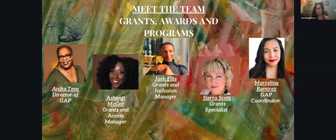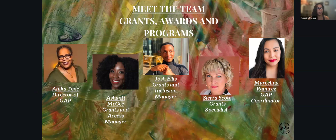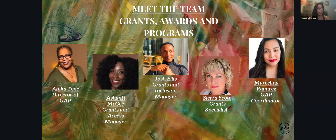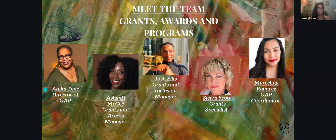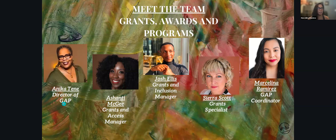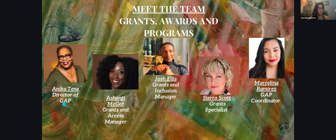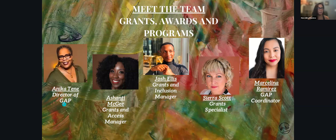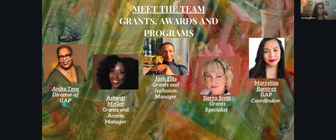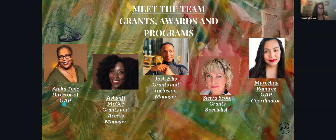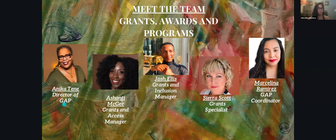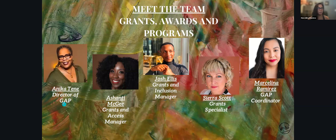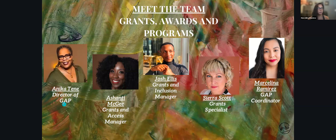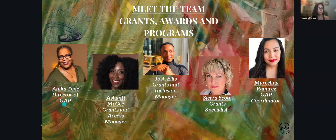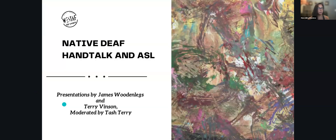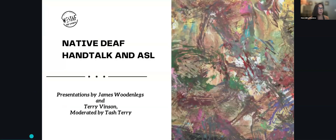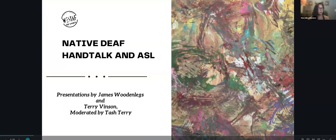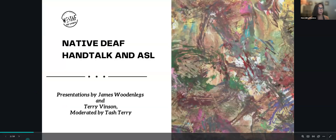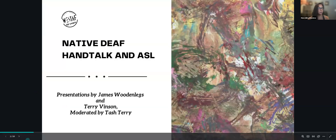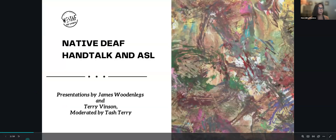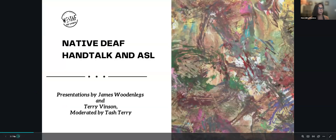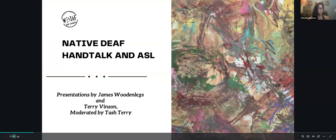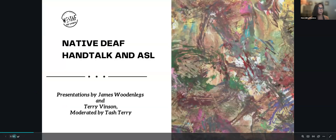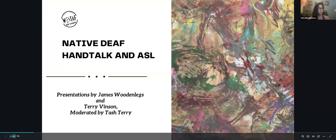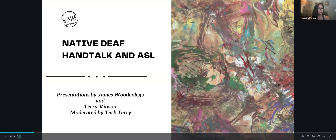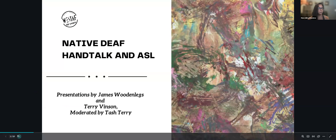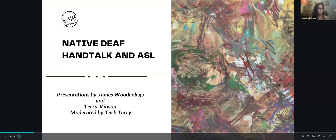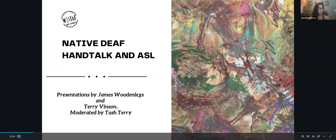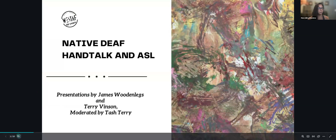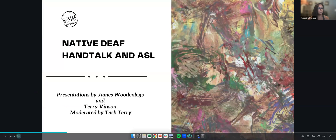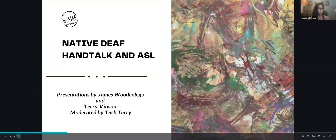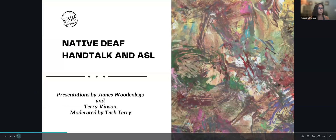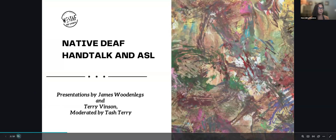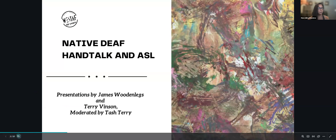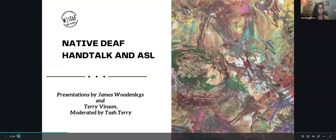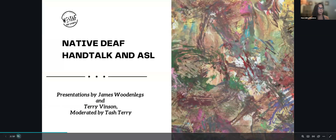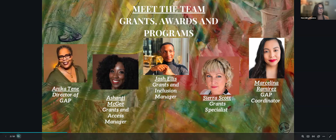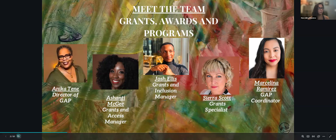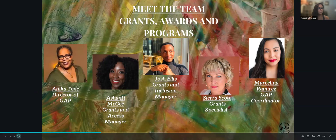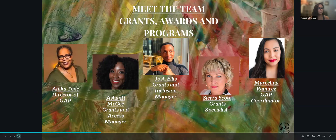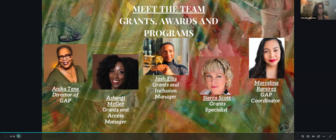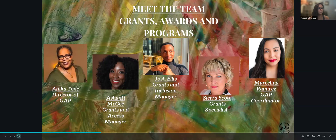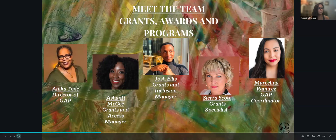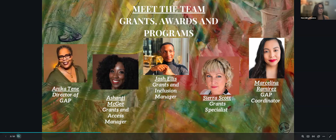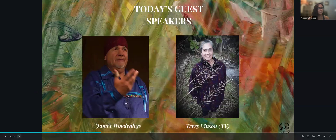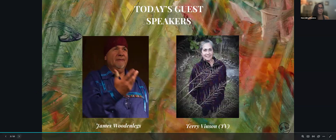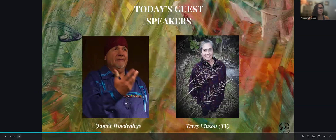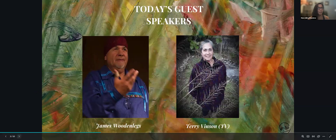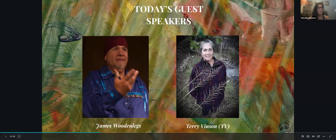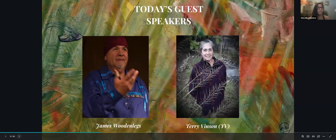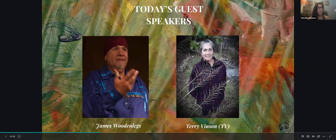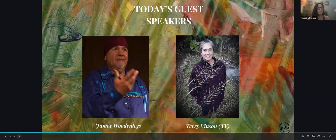That was our grant specialist.